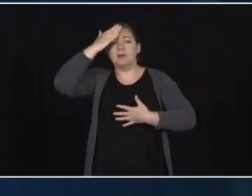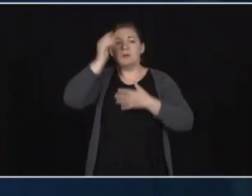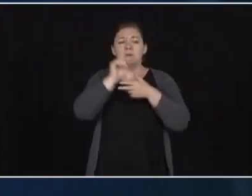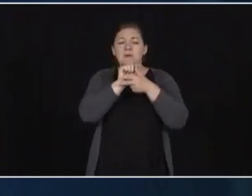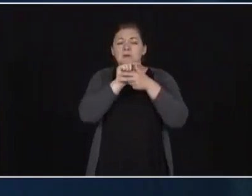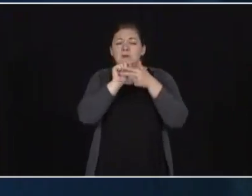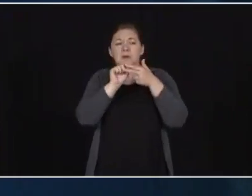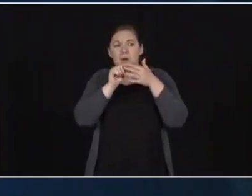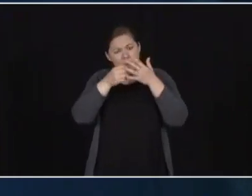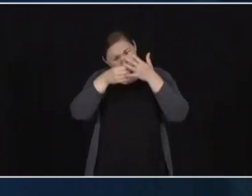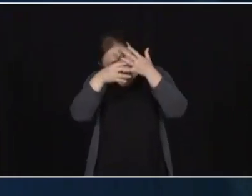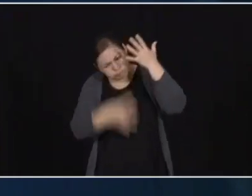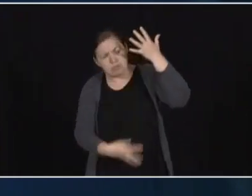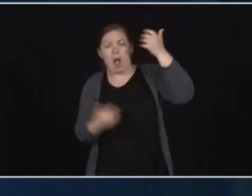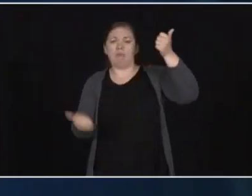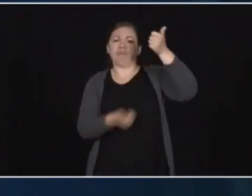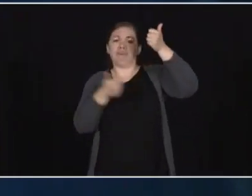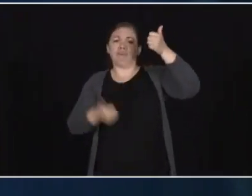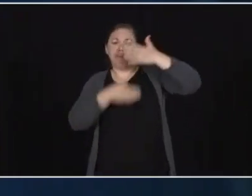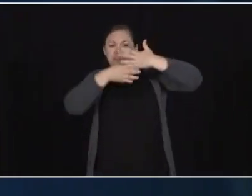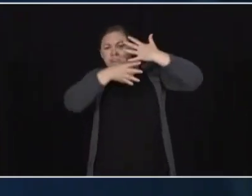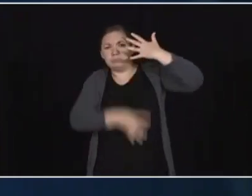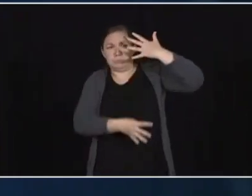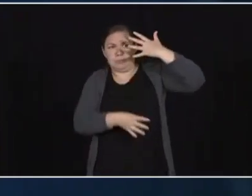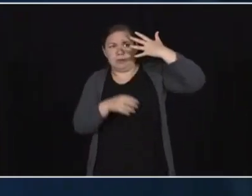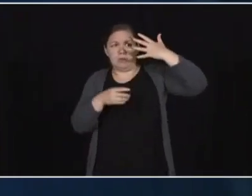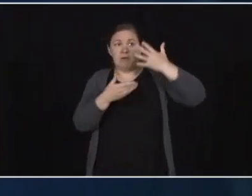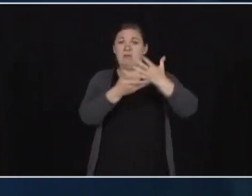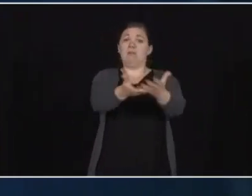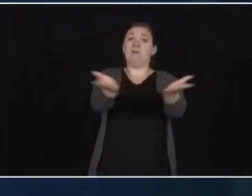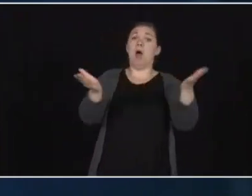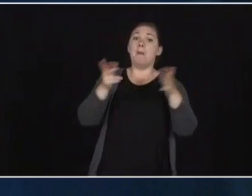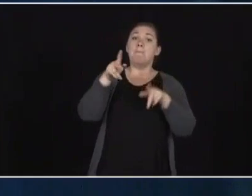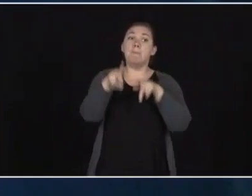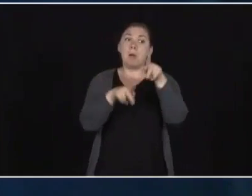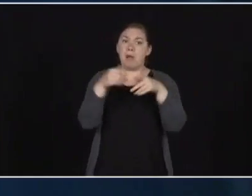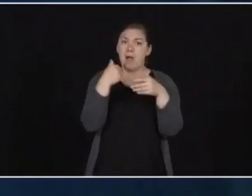that would be seen in a COVID-19 illness those people